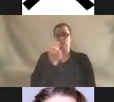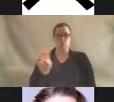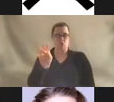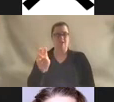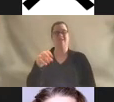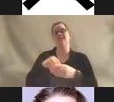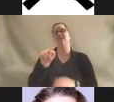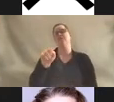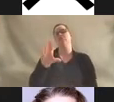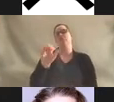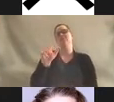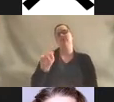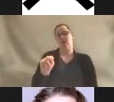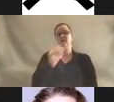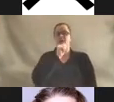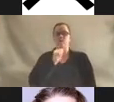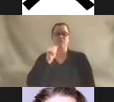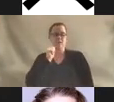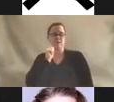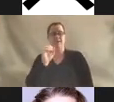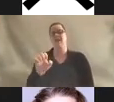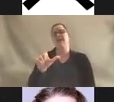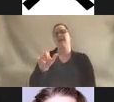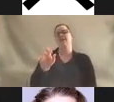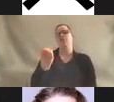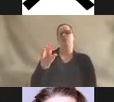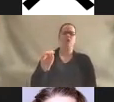Arizona at El Rio Santa Cruz Neighborhood Health Center,